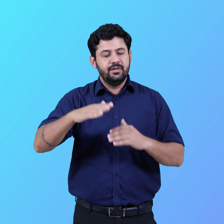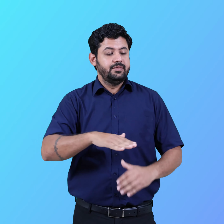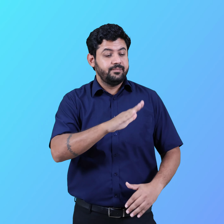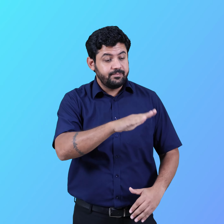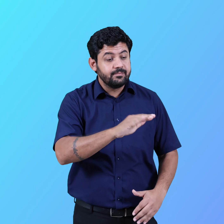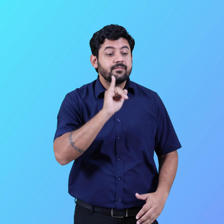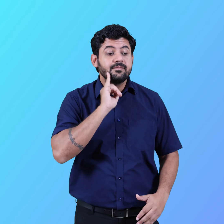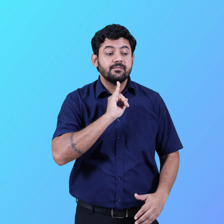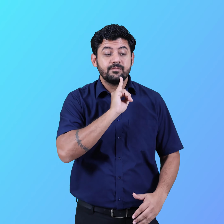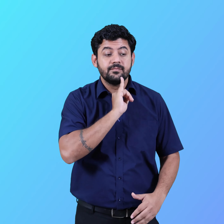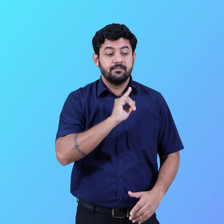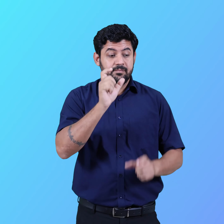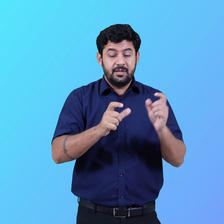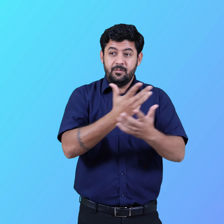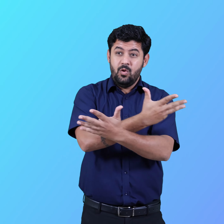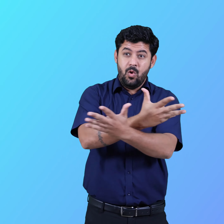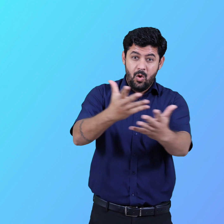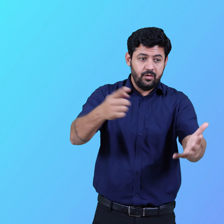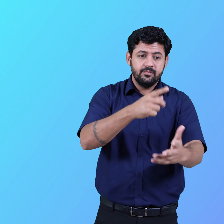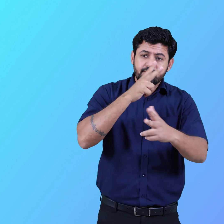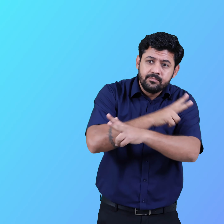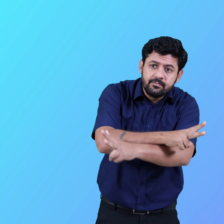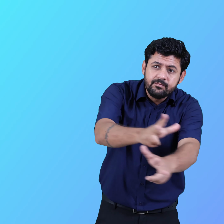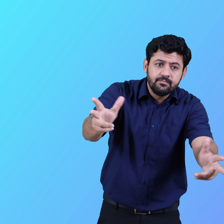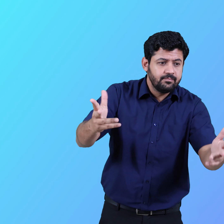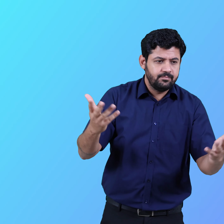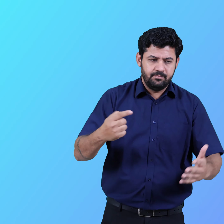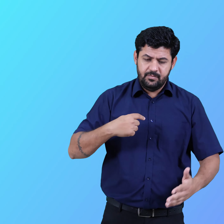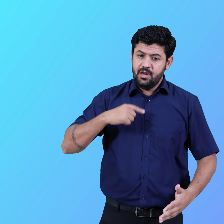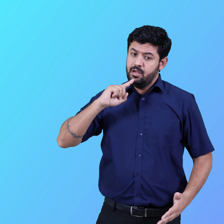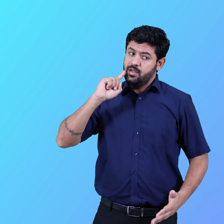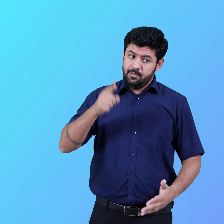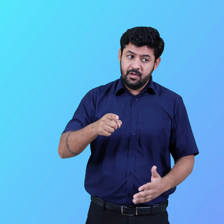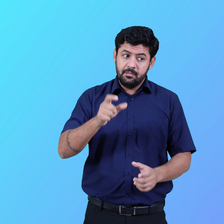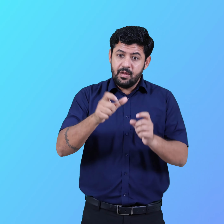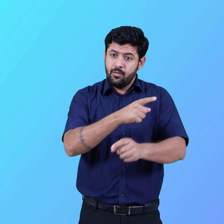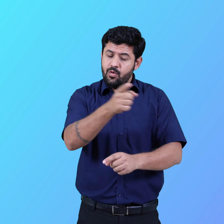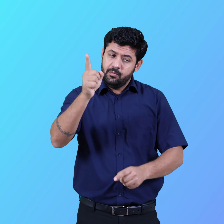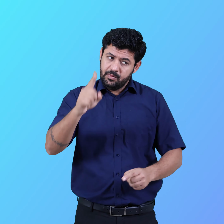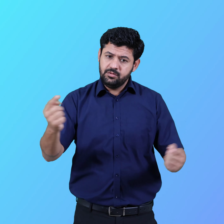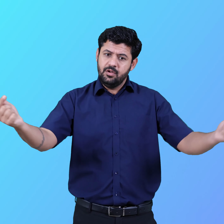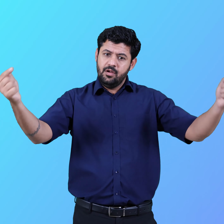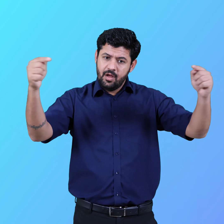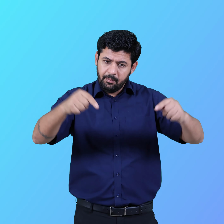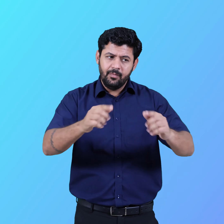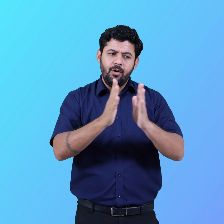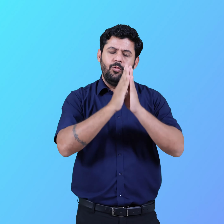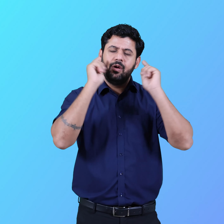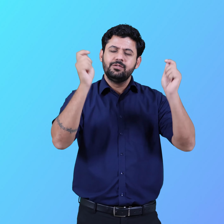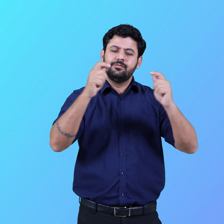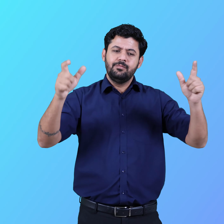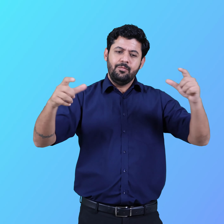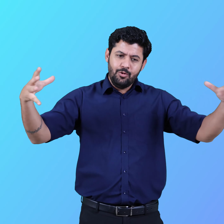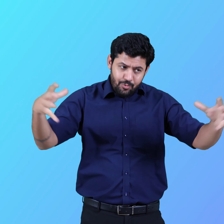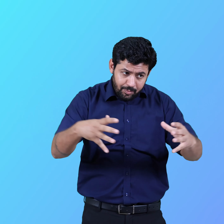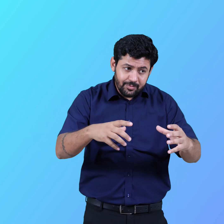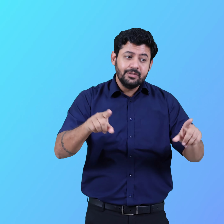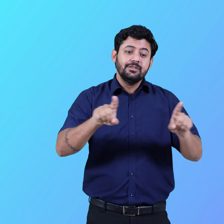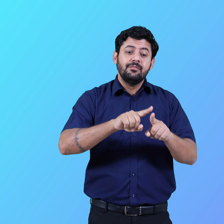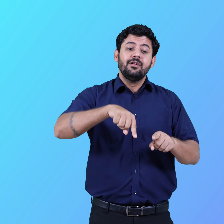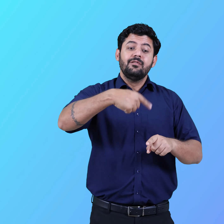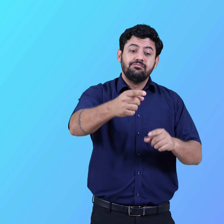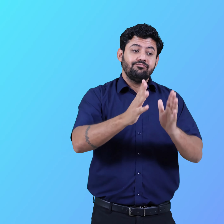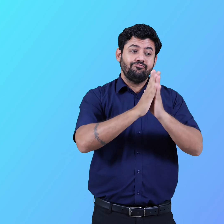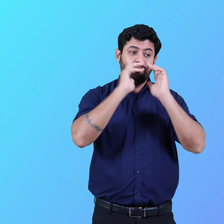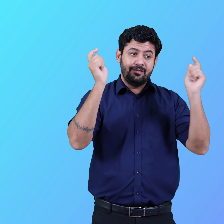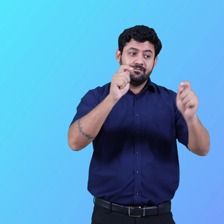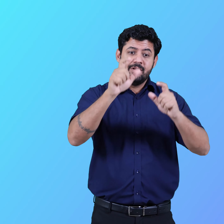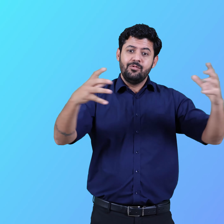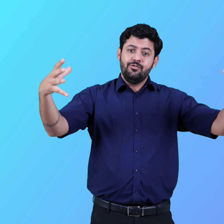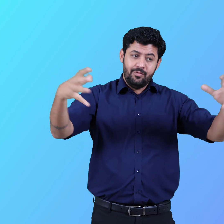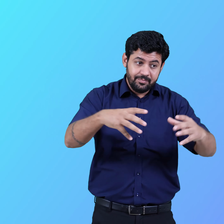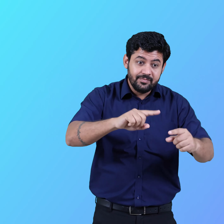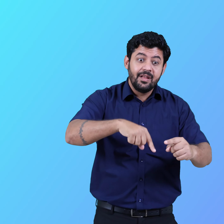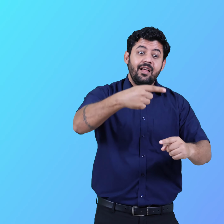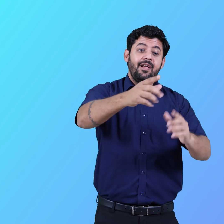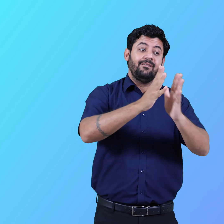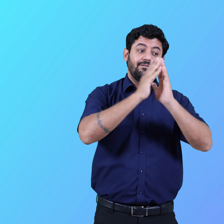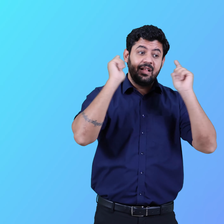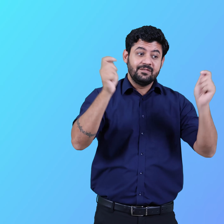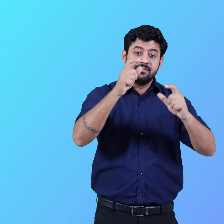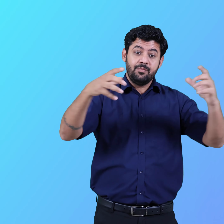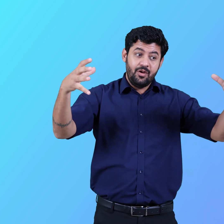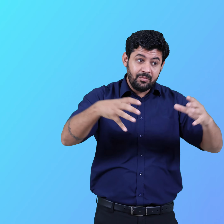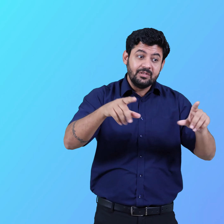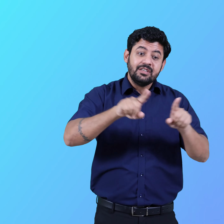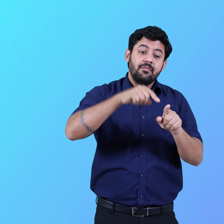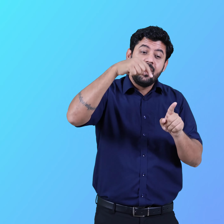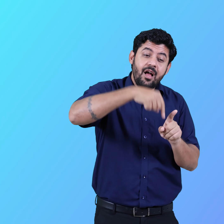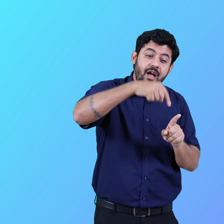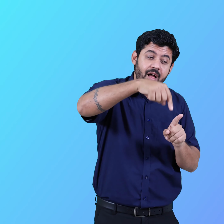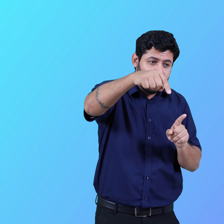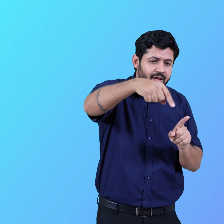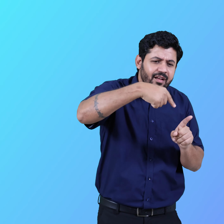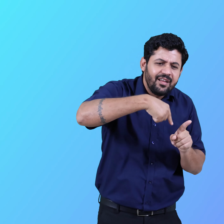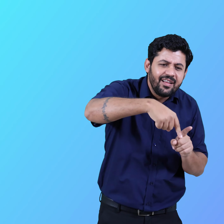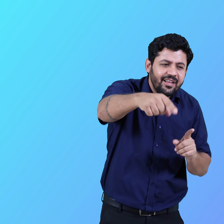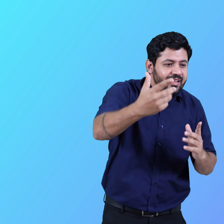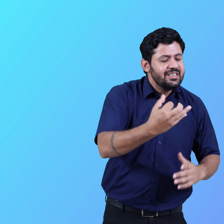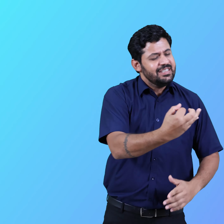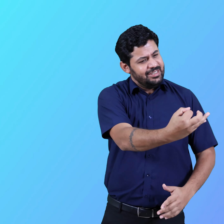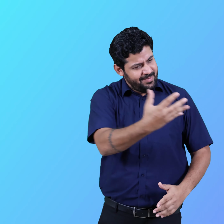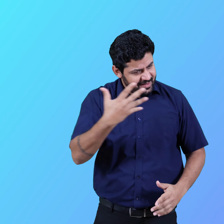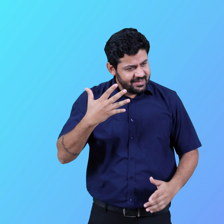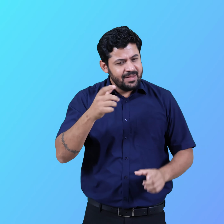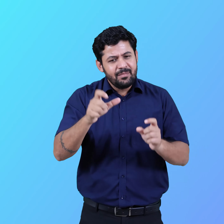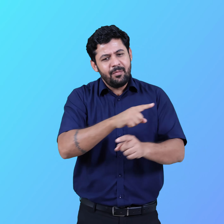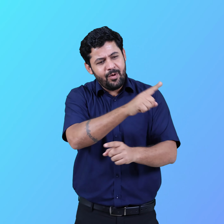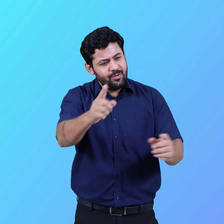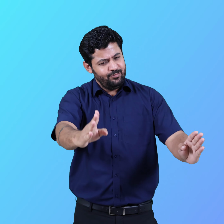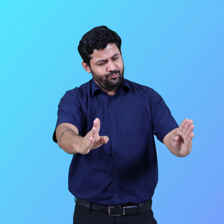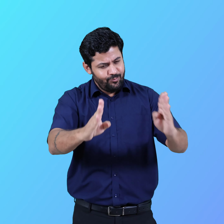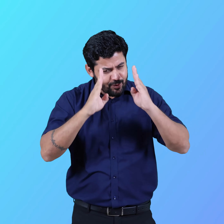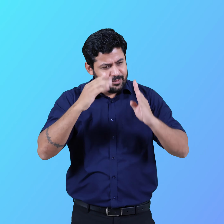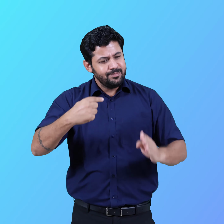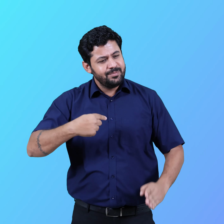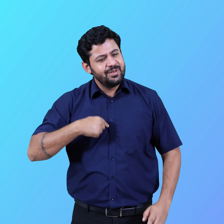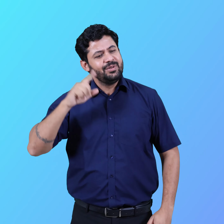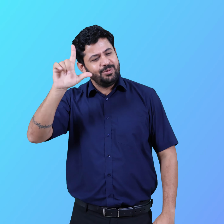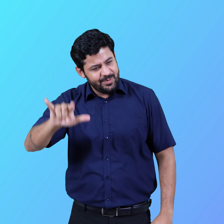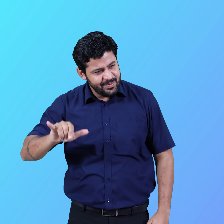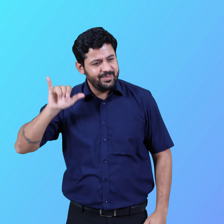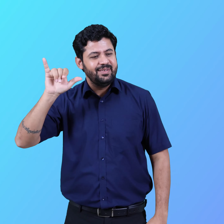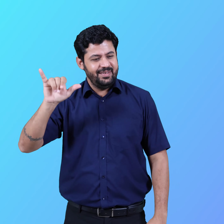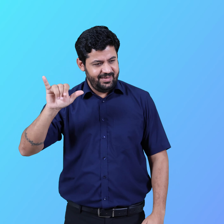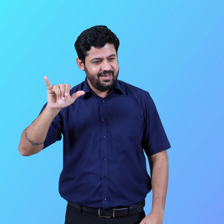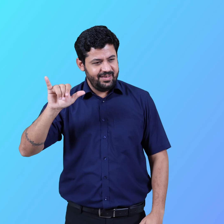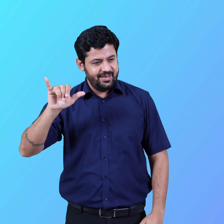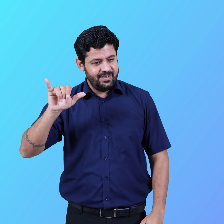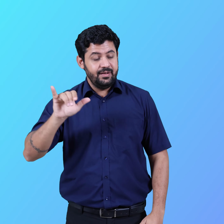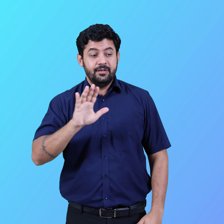“Tell the Israelites: These are the LORD’s festivals. These must be announced as the times he has chosen for holy meetings.